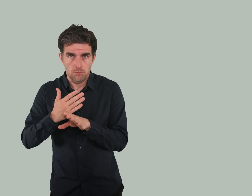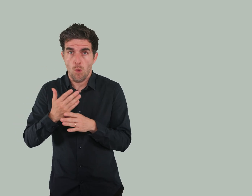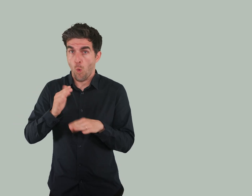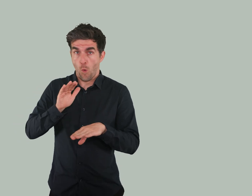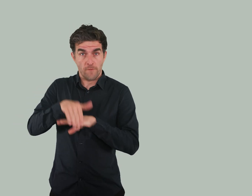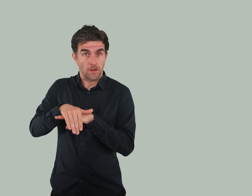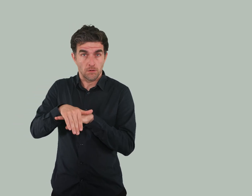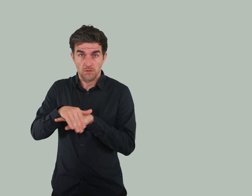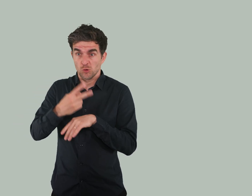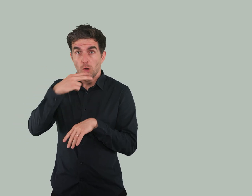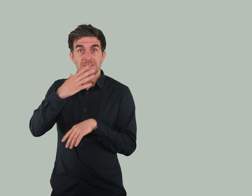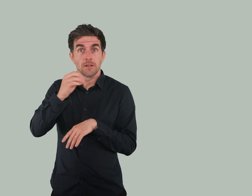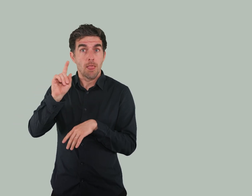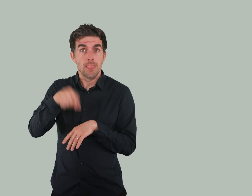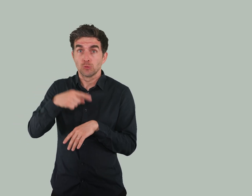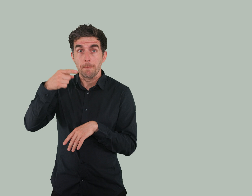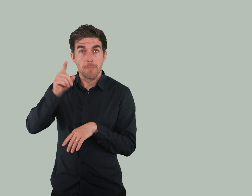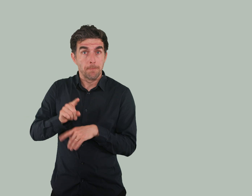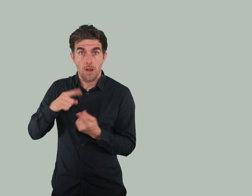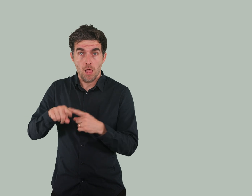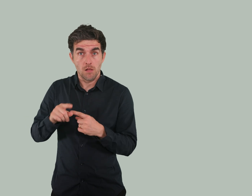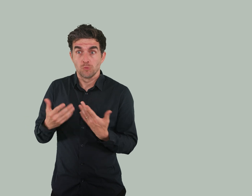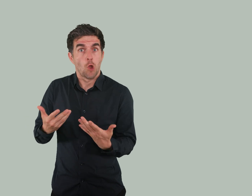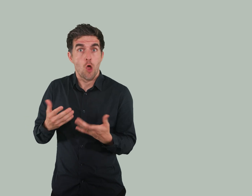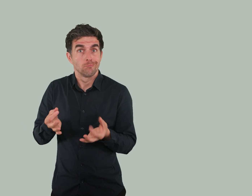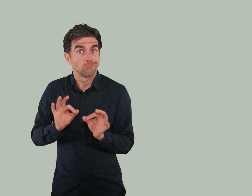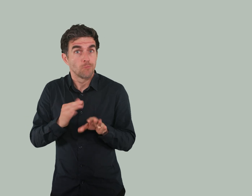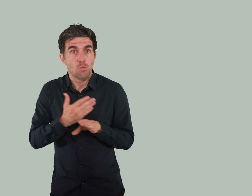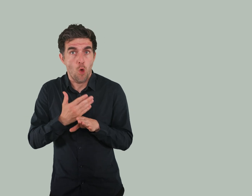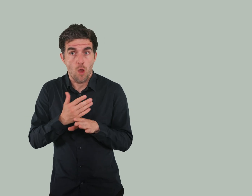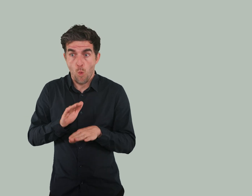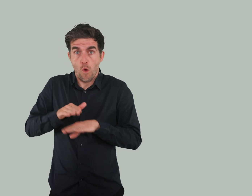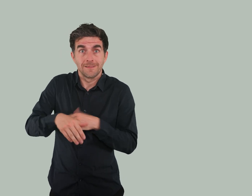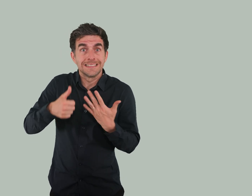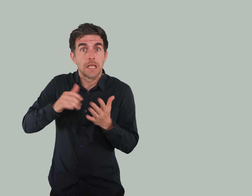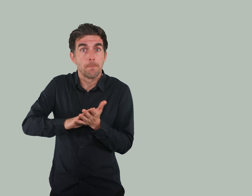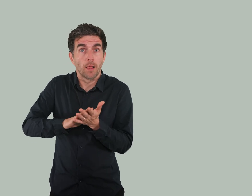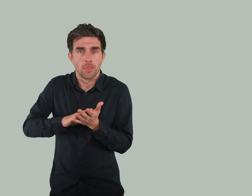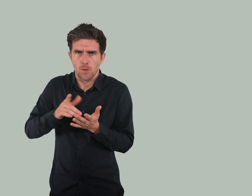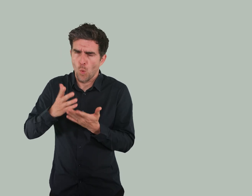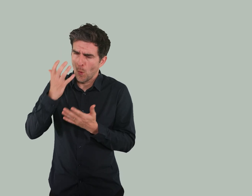More than a quarter of a million have now been unemployed for over six months,